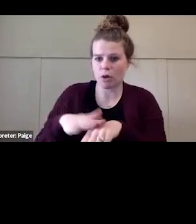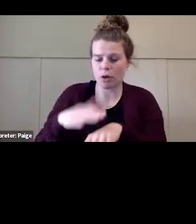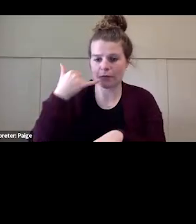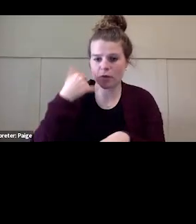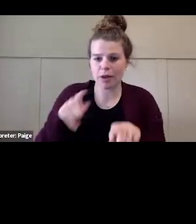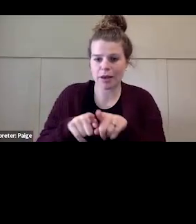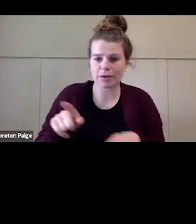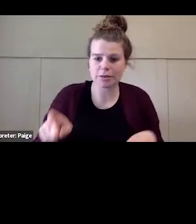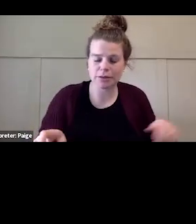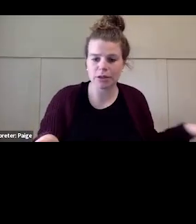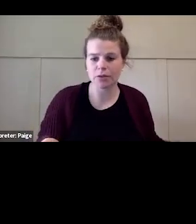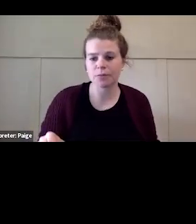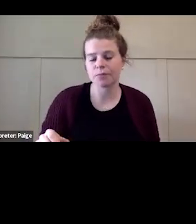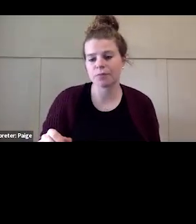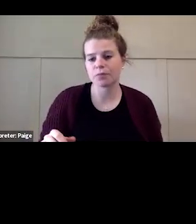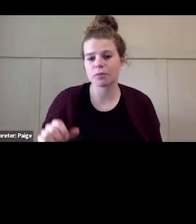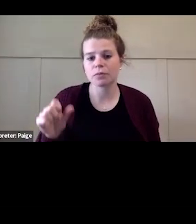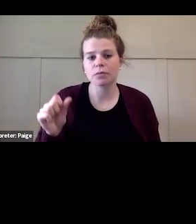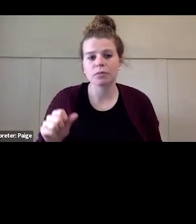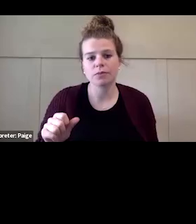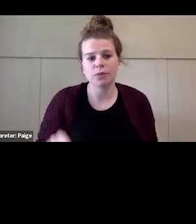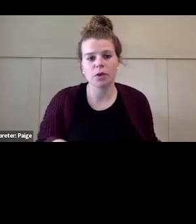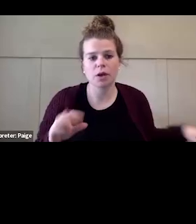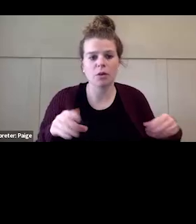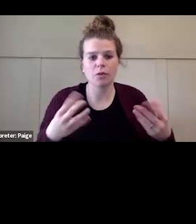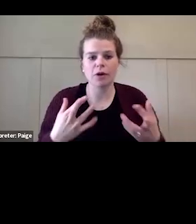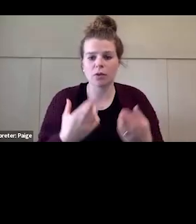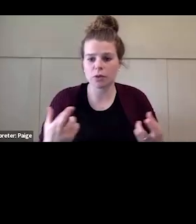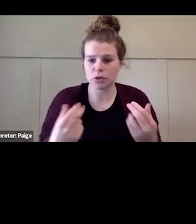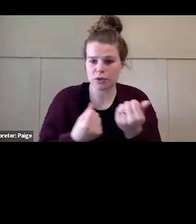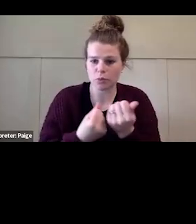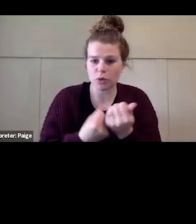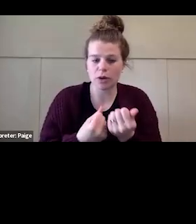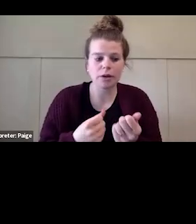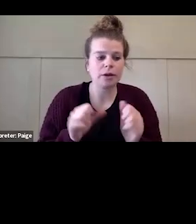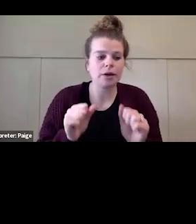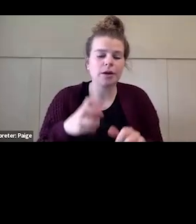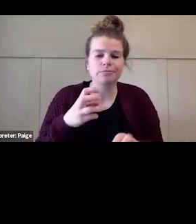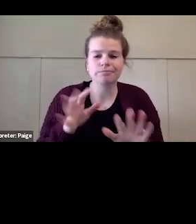they're able to provide resources and support, and at times, divert any sort of in-person response